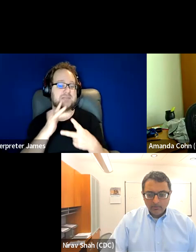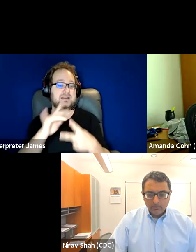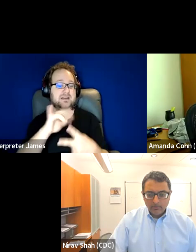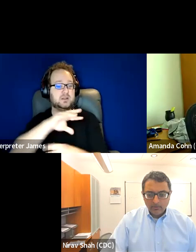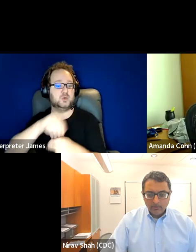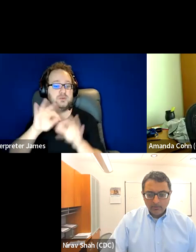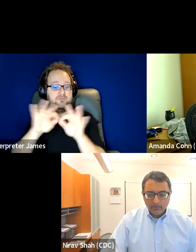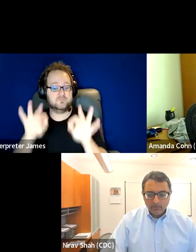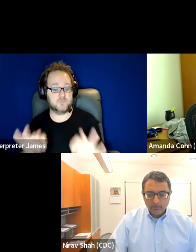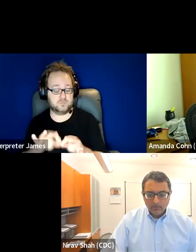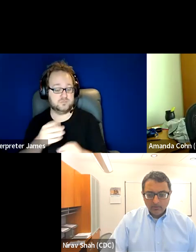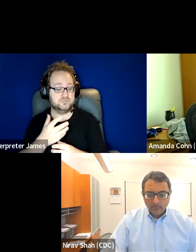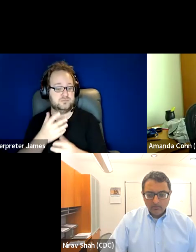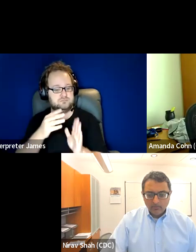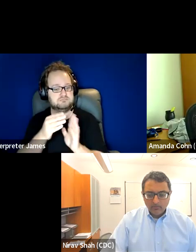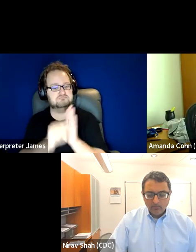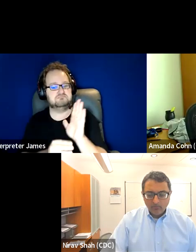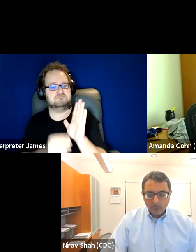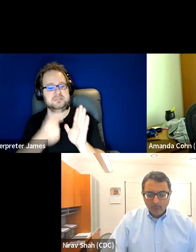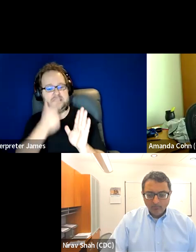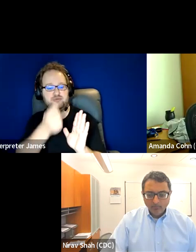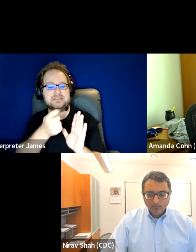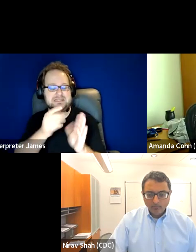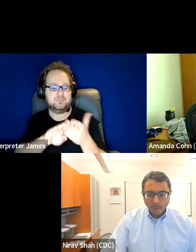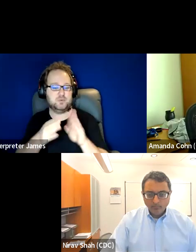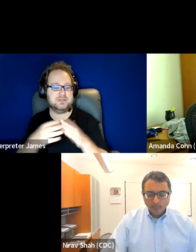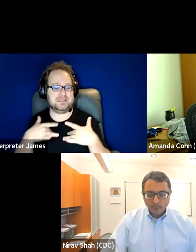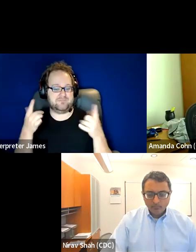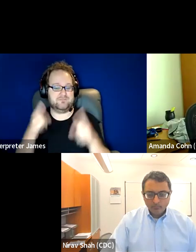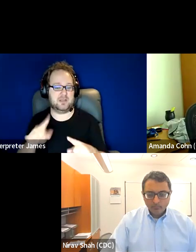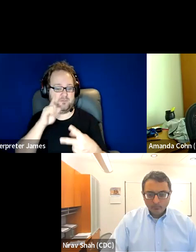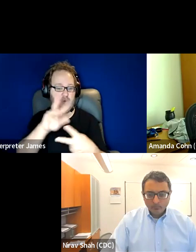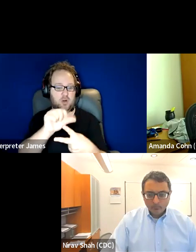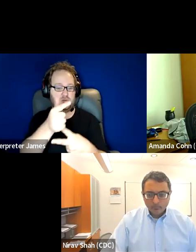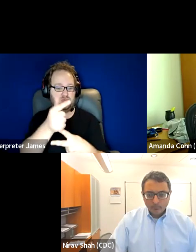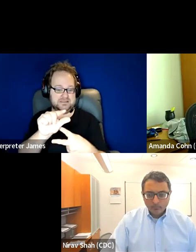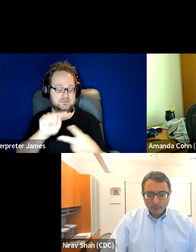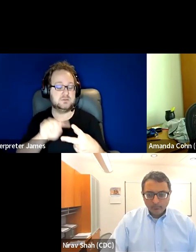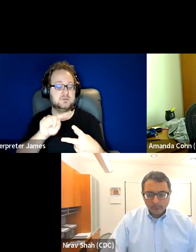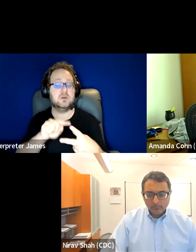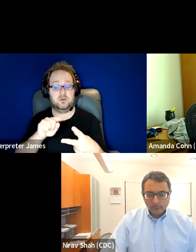to express your interest in a community event to Walgreen's. These partners of ours are very eager to work with